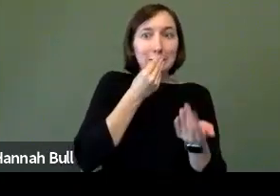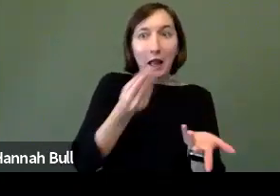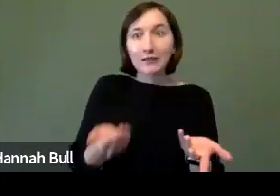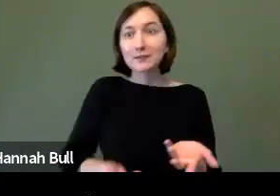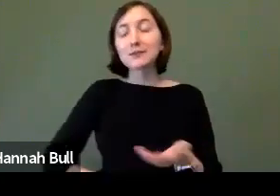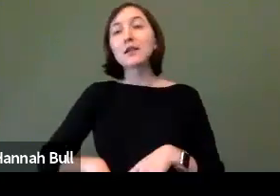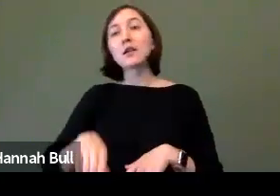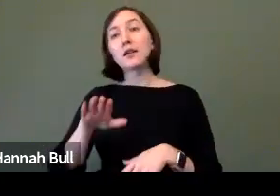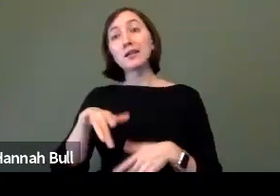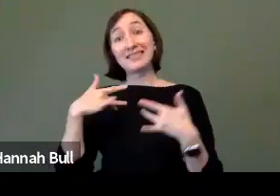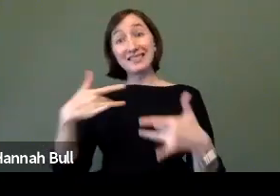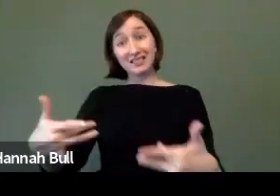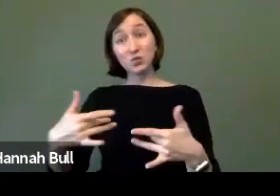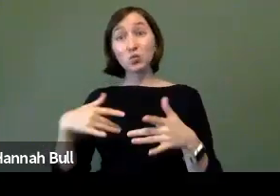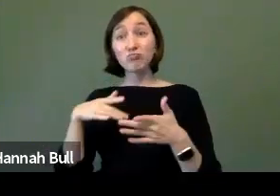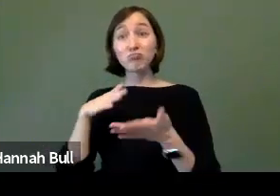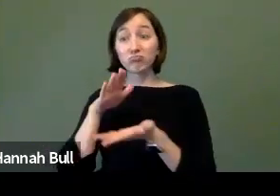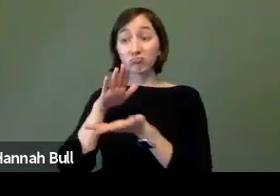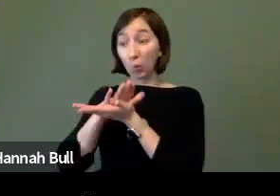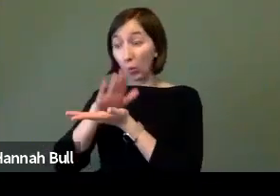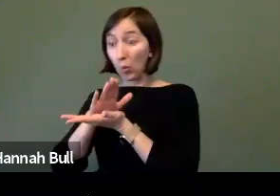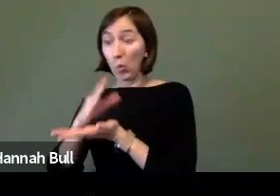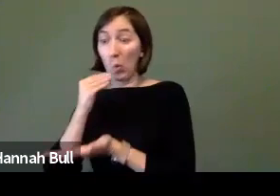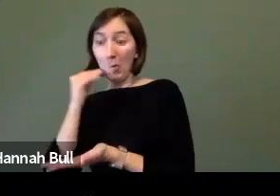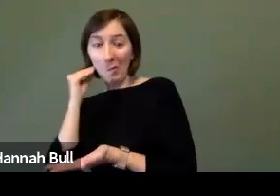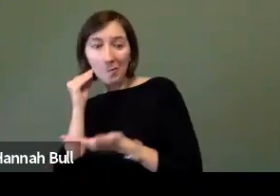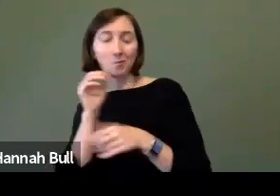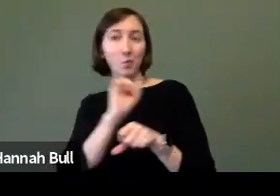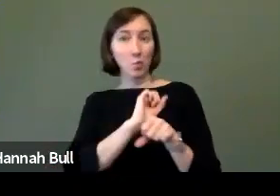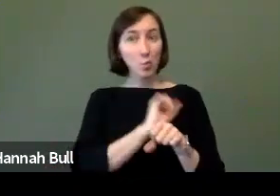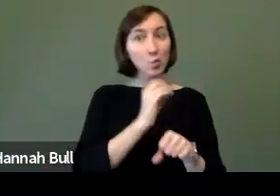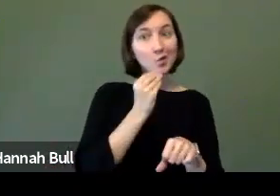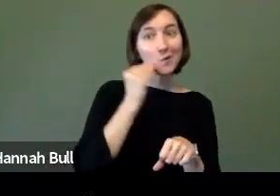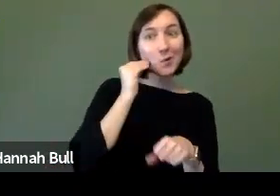and it's really easy to go to comfort things,